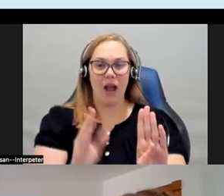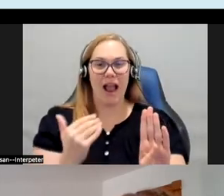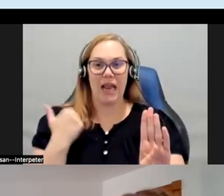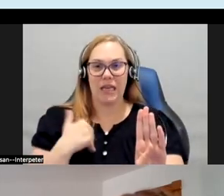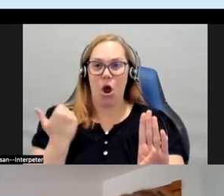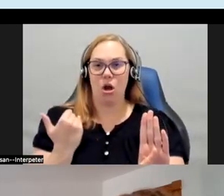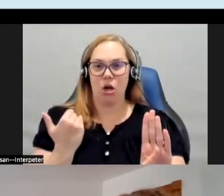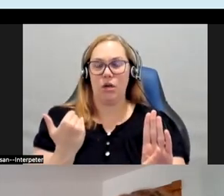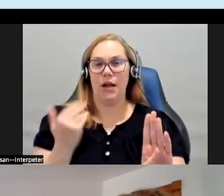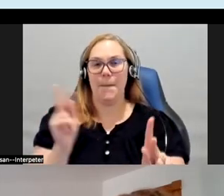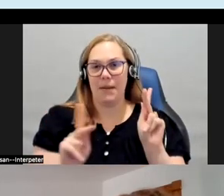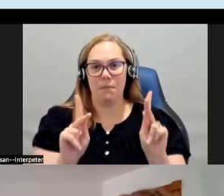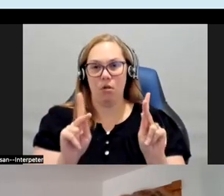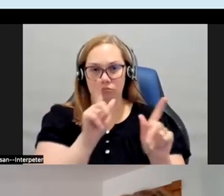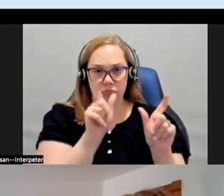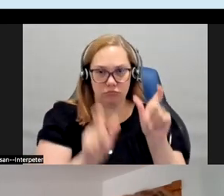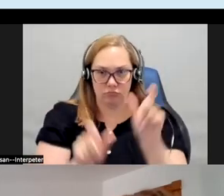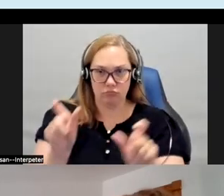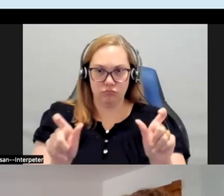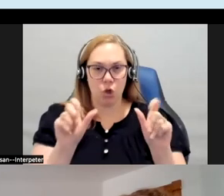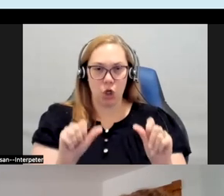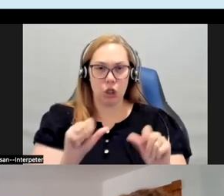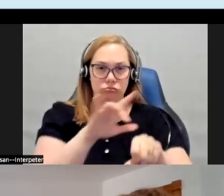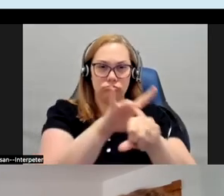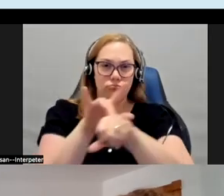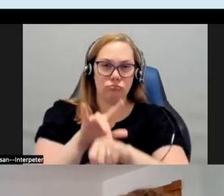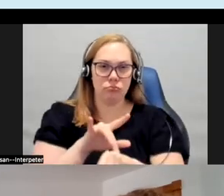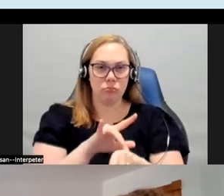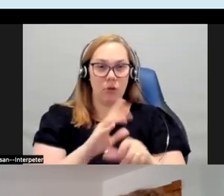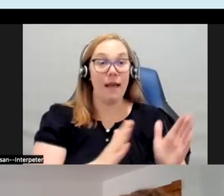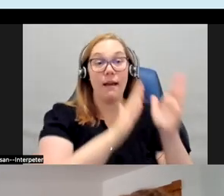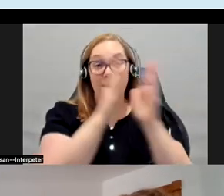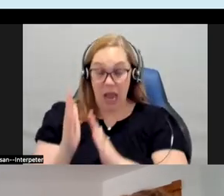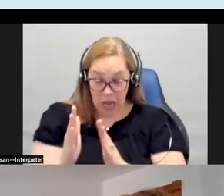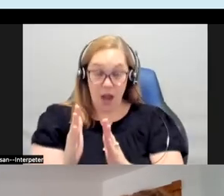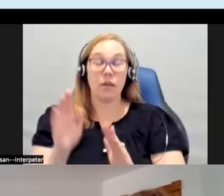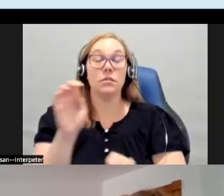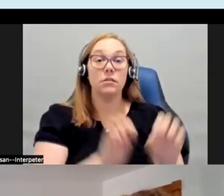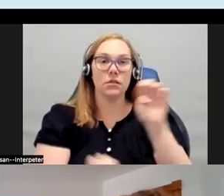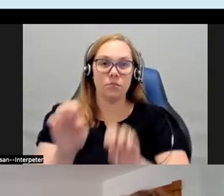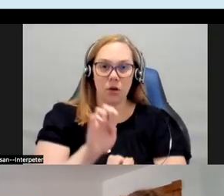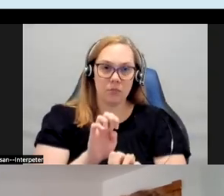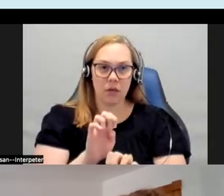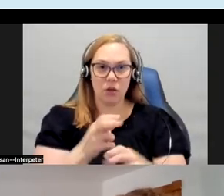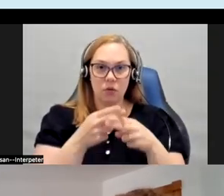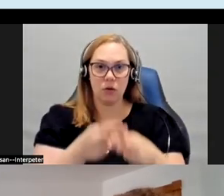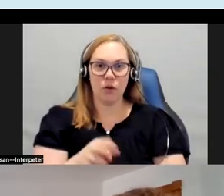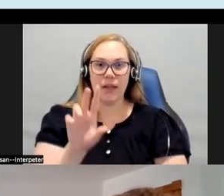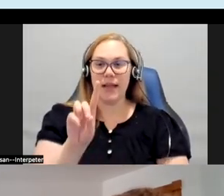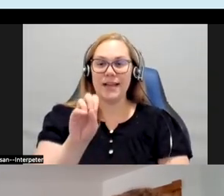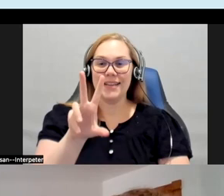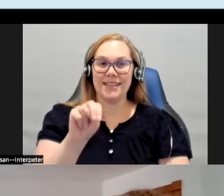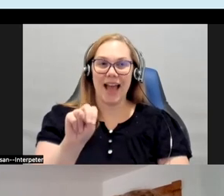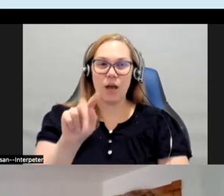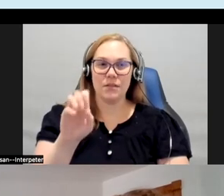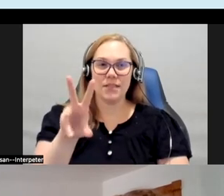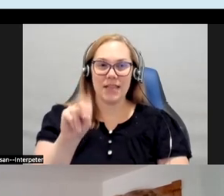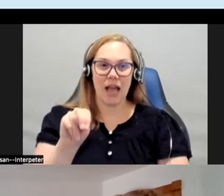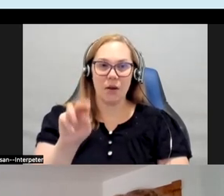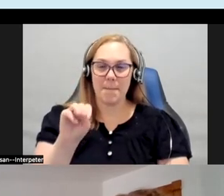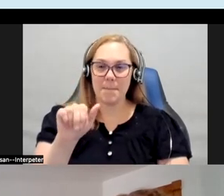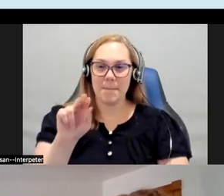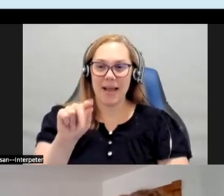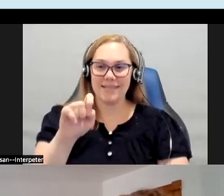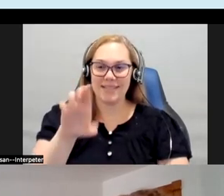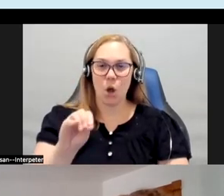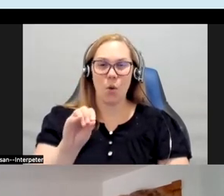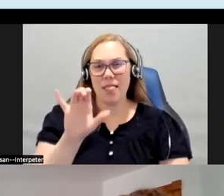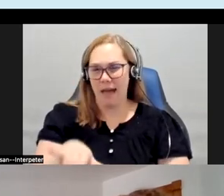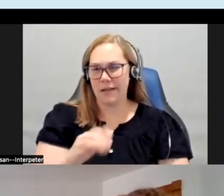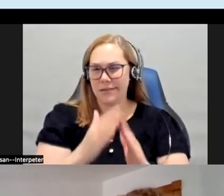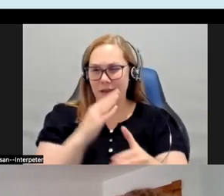it my next experiment was called downtown manteo which is a town in North Carolina I used colored